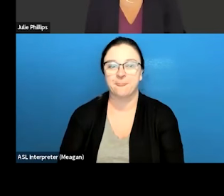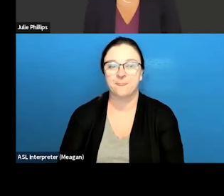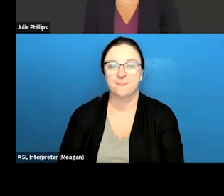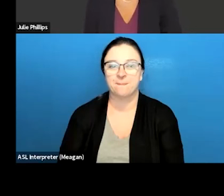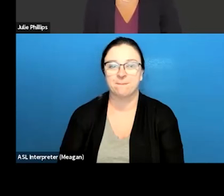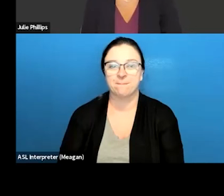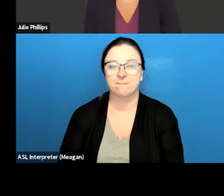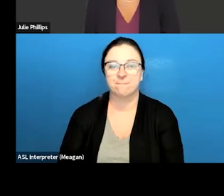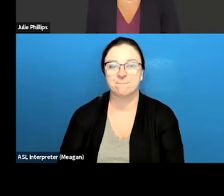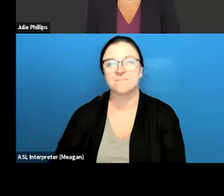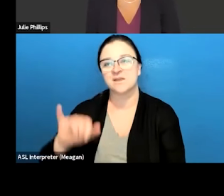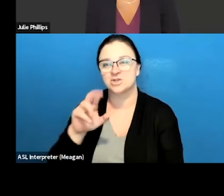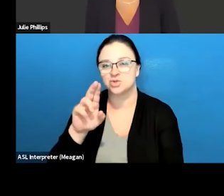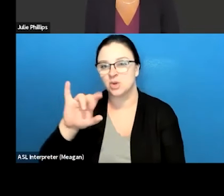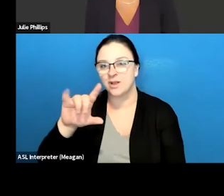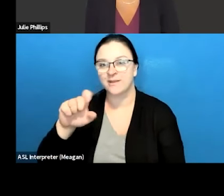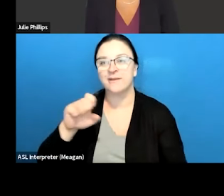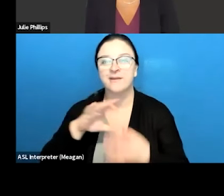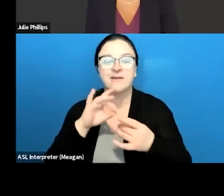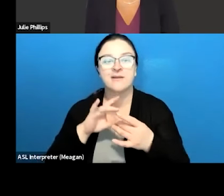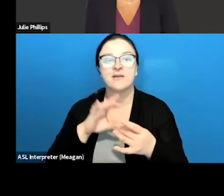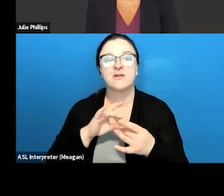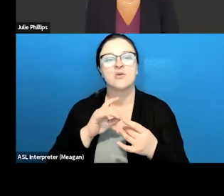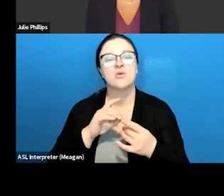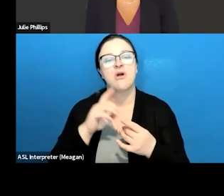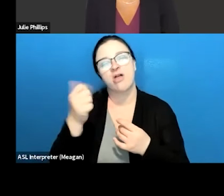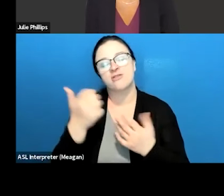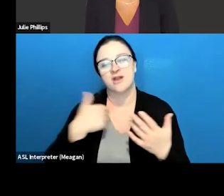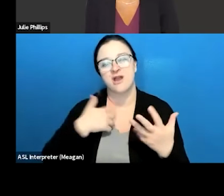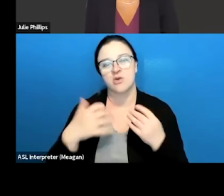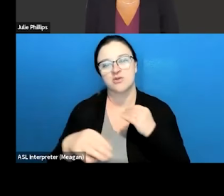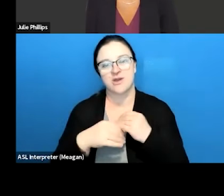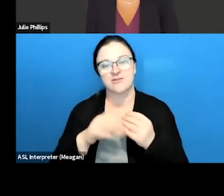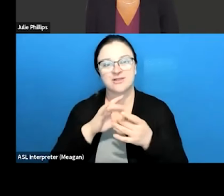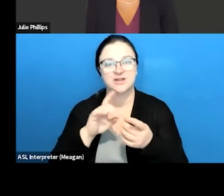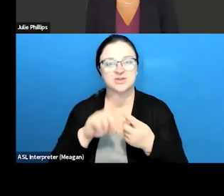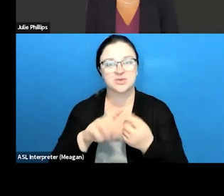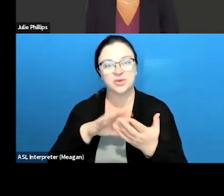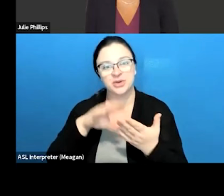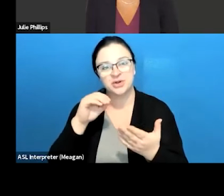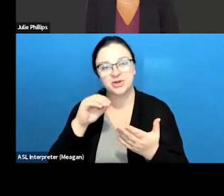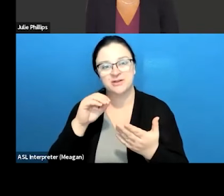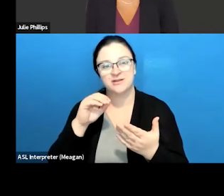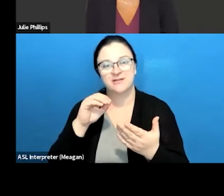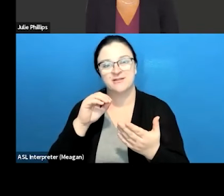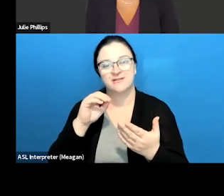The other thing I was just gonna add in terms of just learnings and opportunities from the larger collaborative